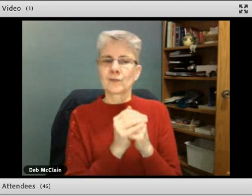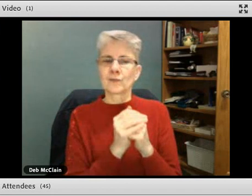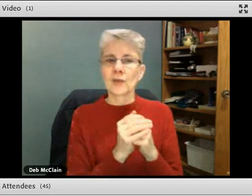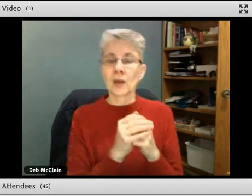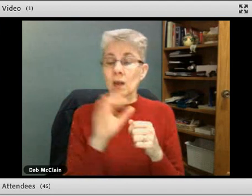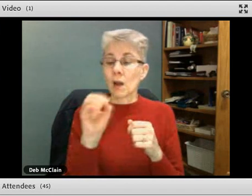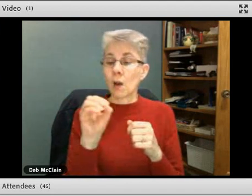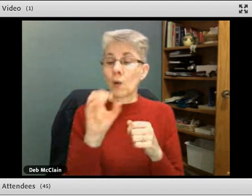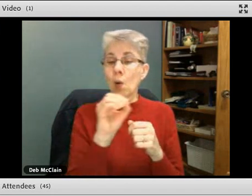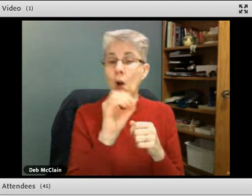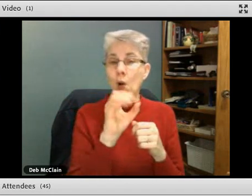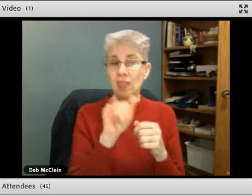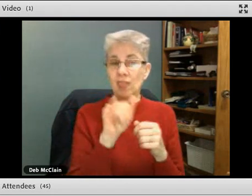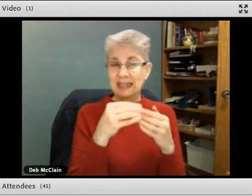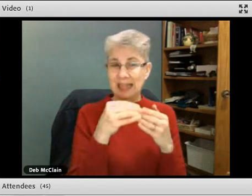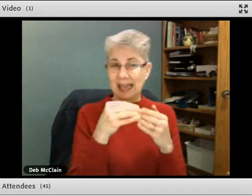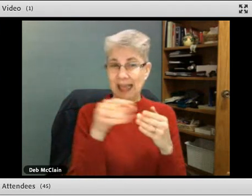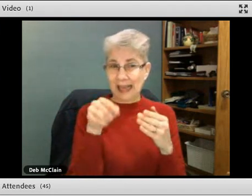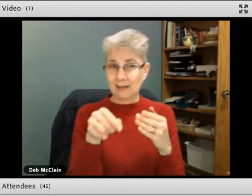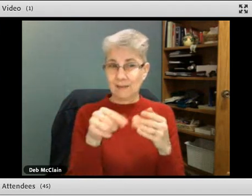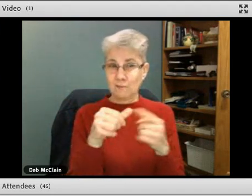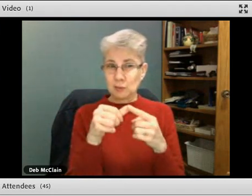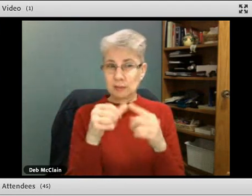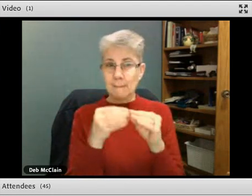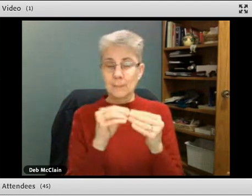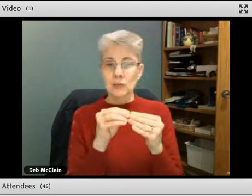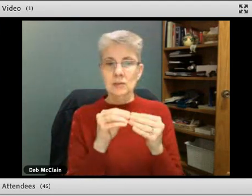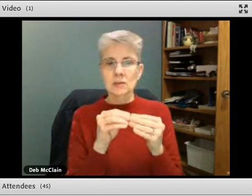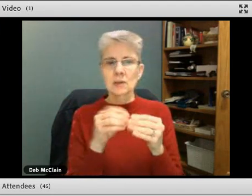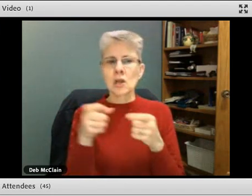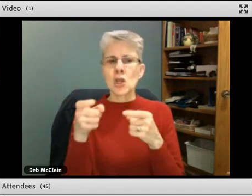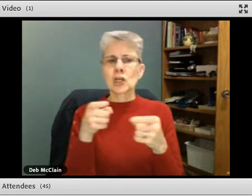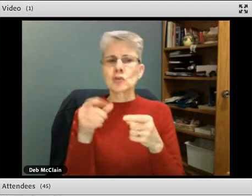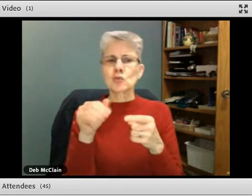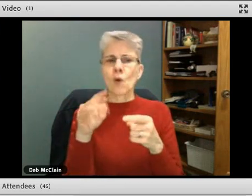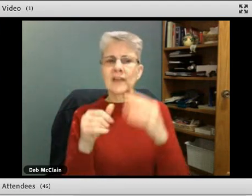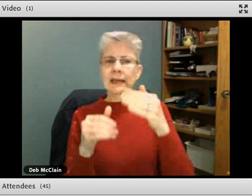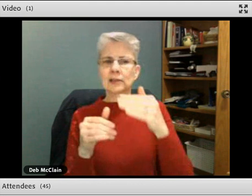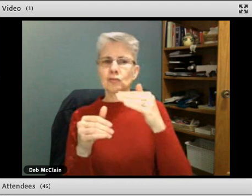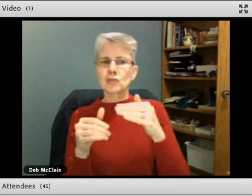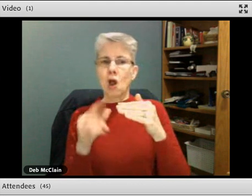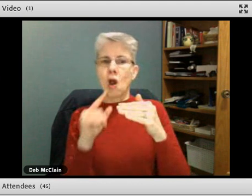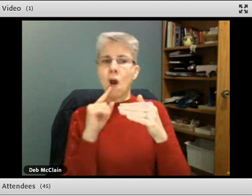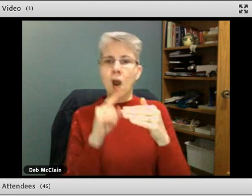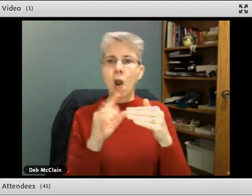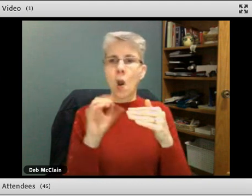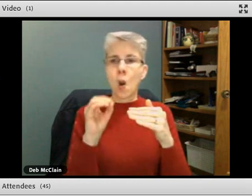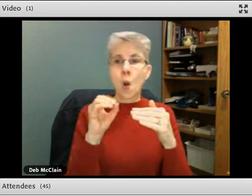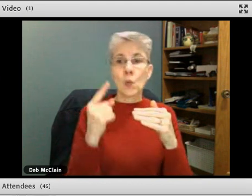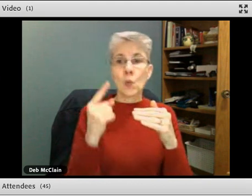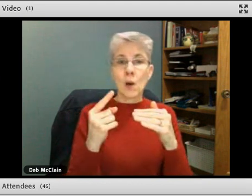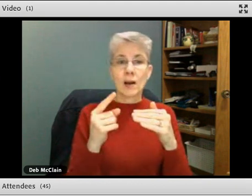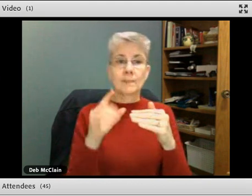The control fields are the 001, the 005, and the 008.